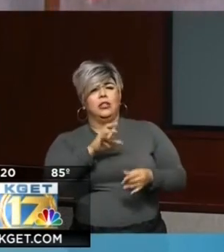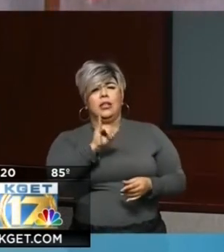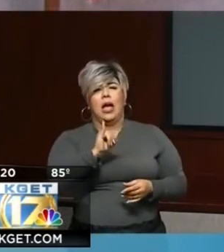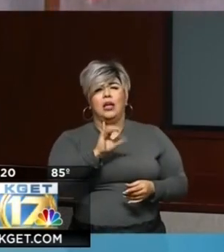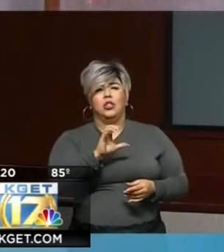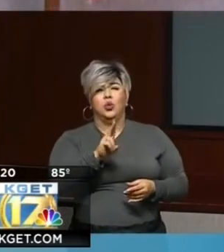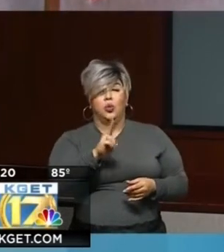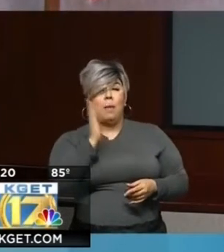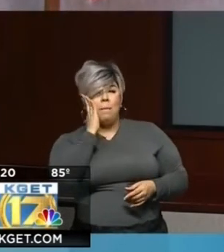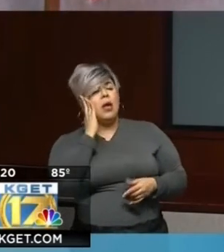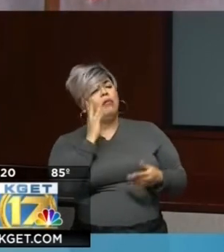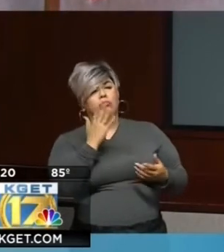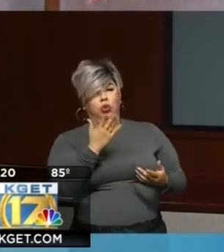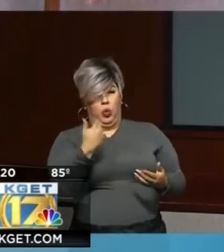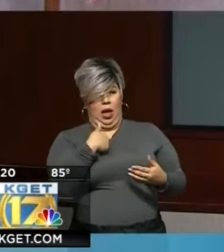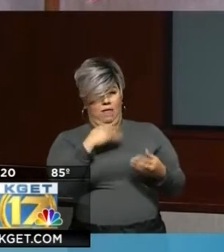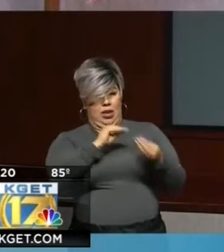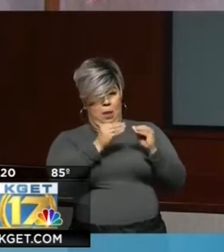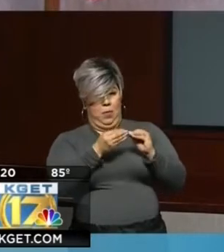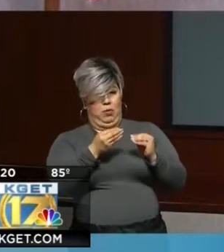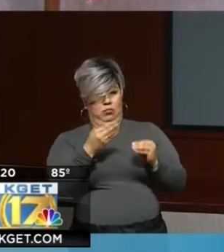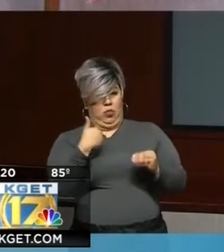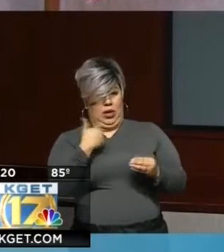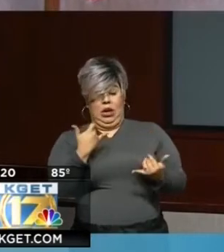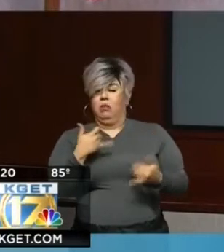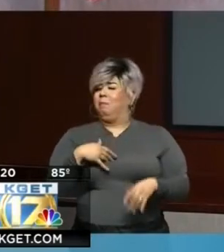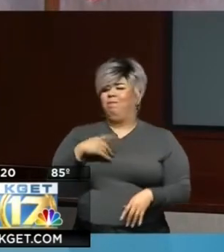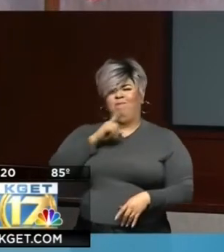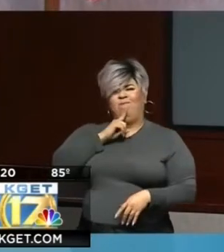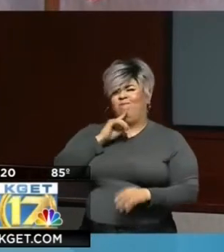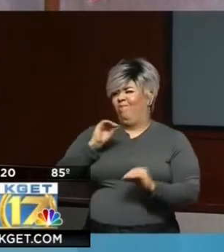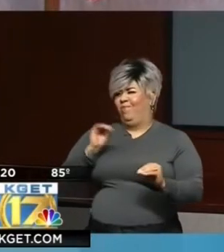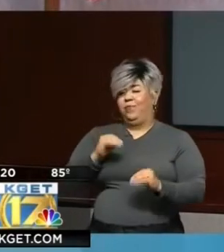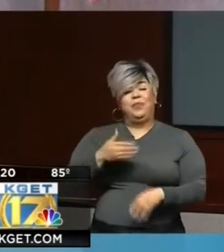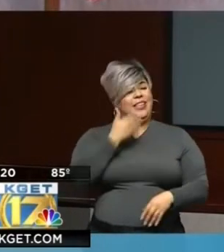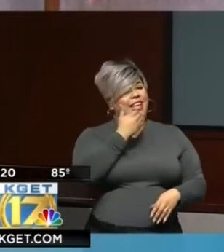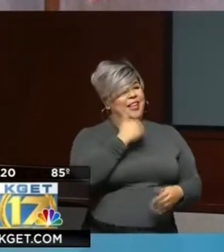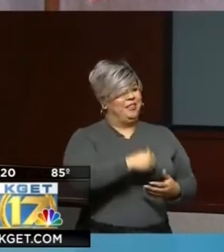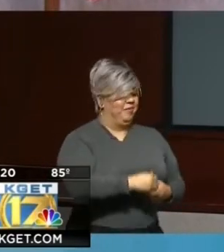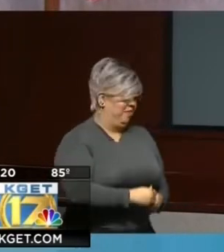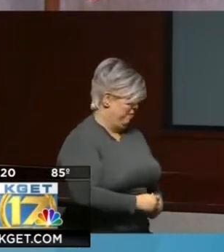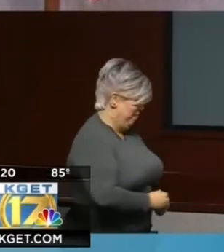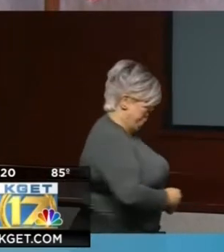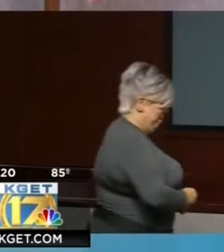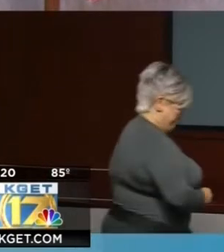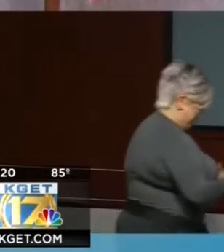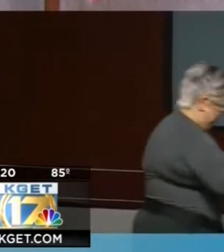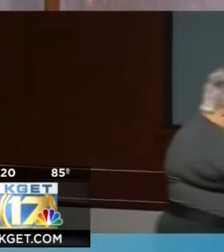THANK YOU SO MUCH WITH THE METRICS. SINCE YOU MENTIONED THE ICU BEDS.